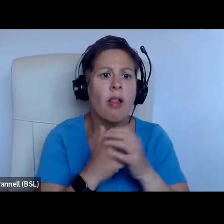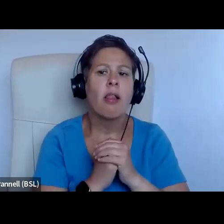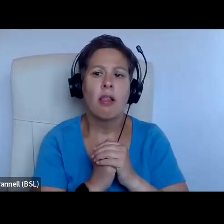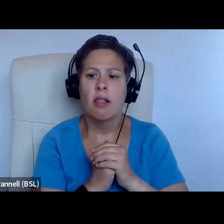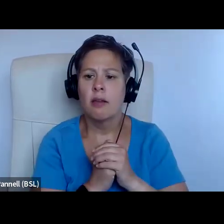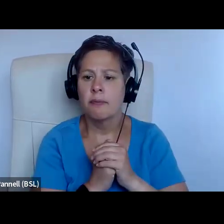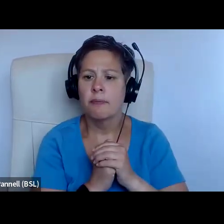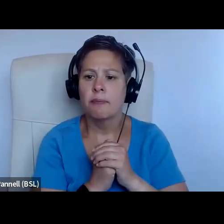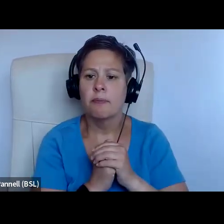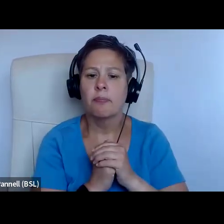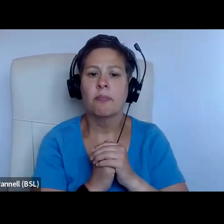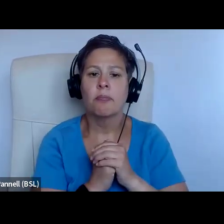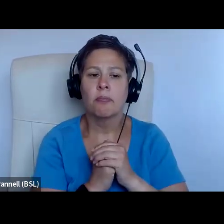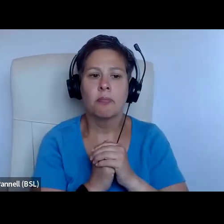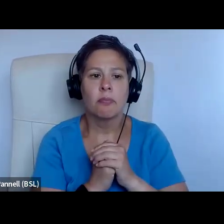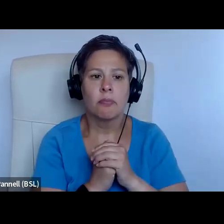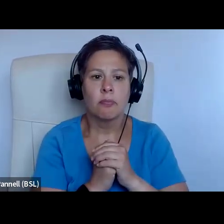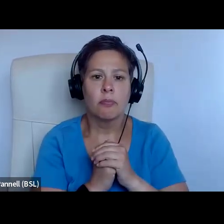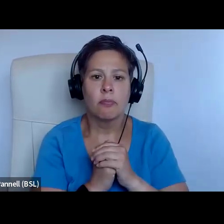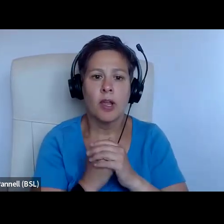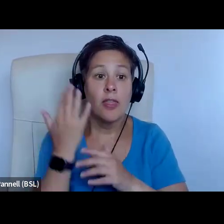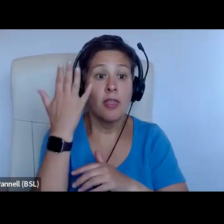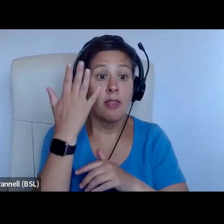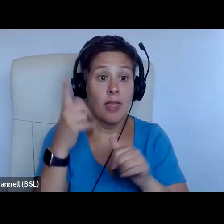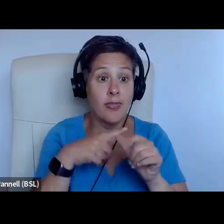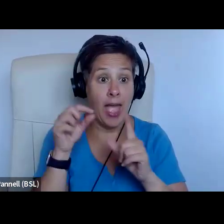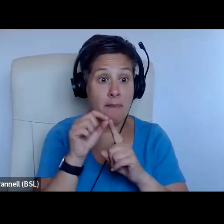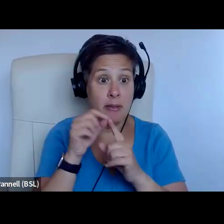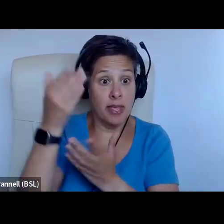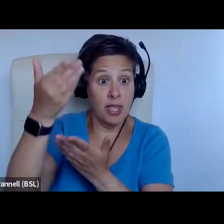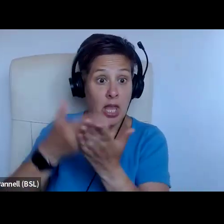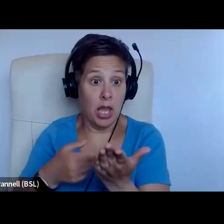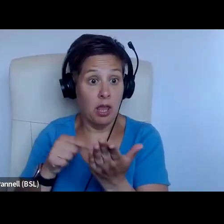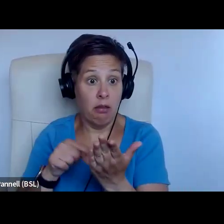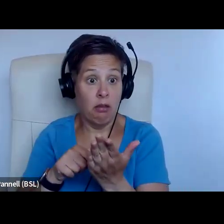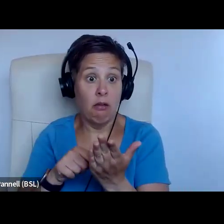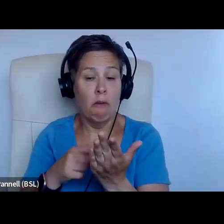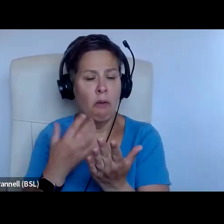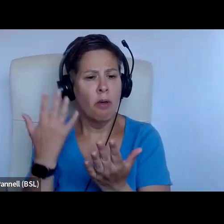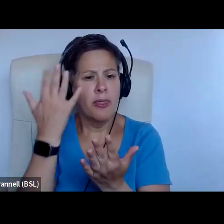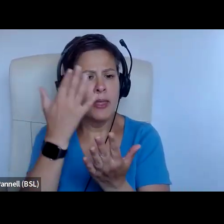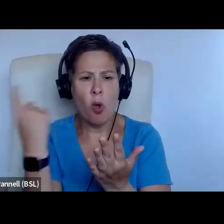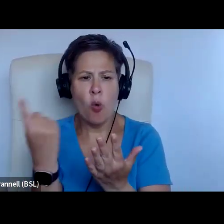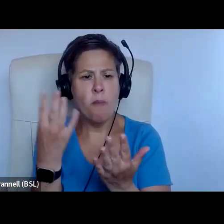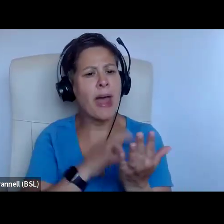The survey data from these Focus groups revealed 40% of students